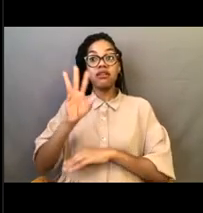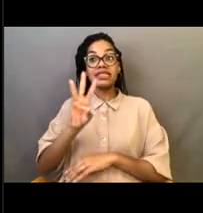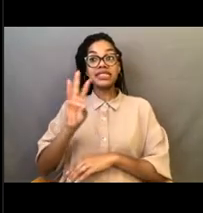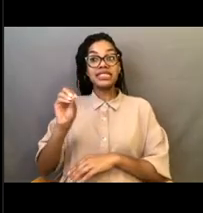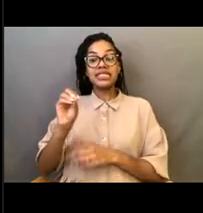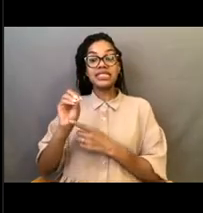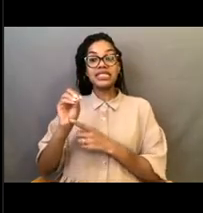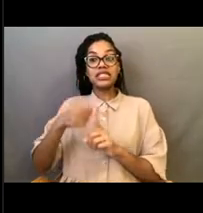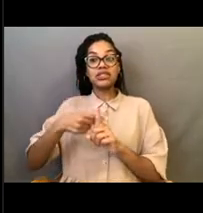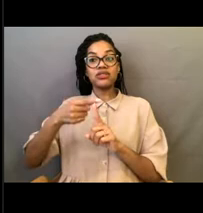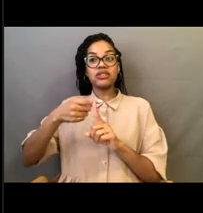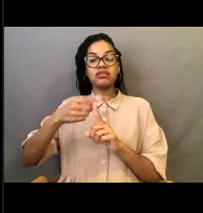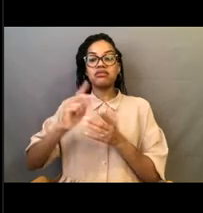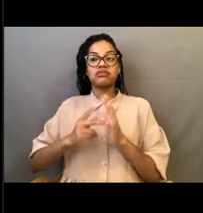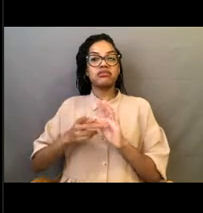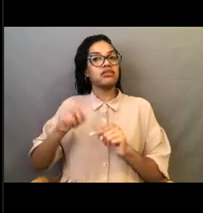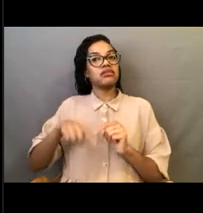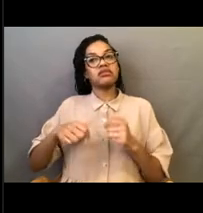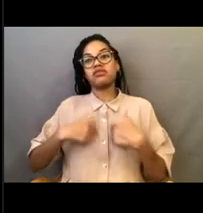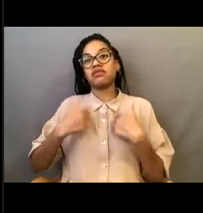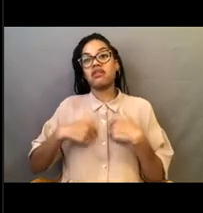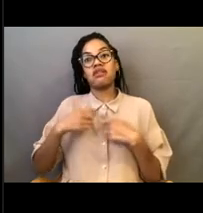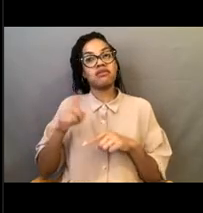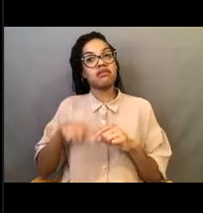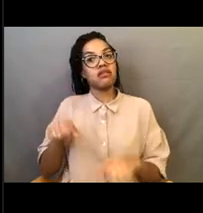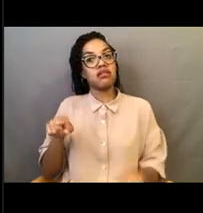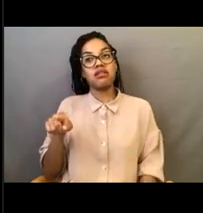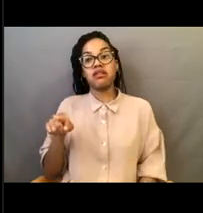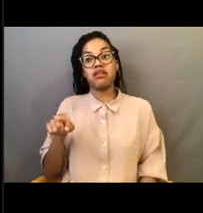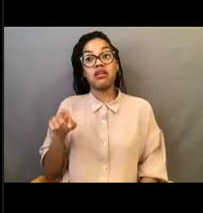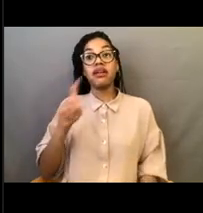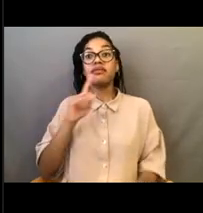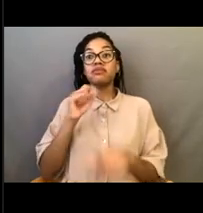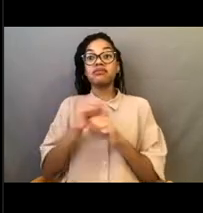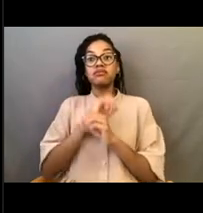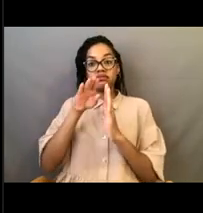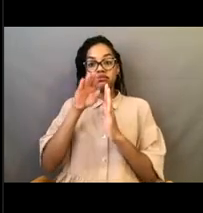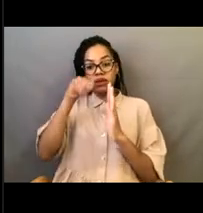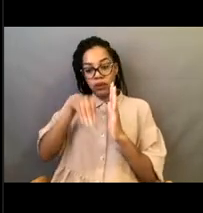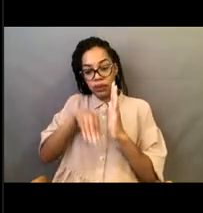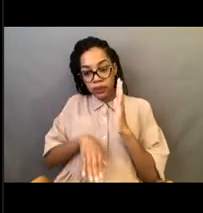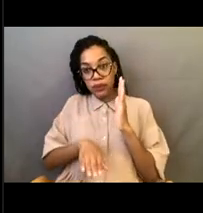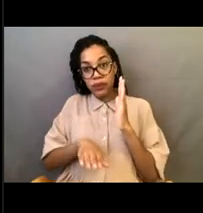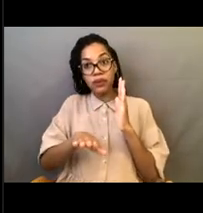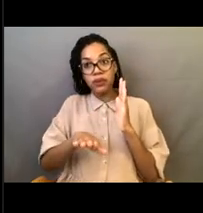they cannot survive. They either have to dive down deeper, and go to a different location,